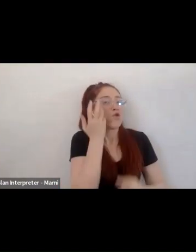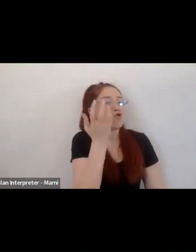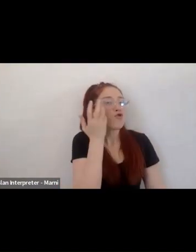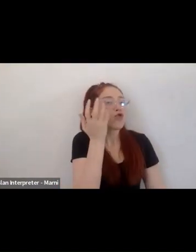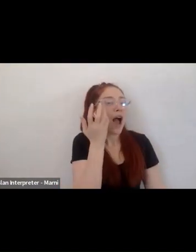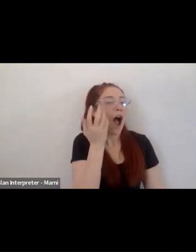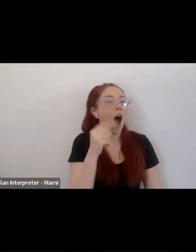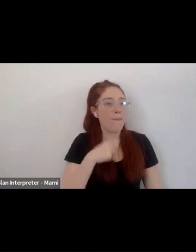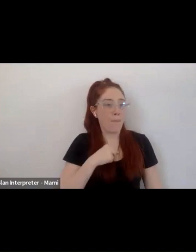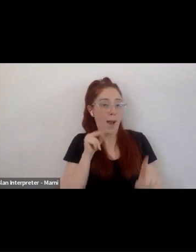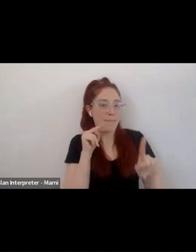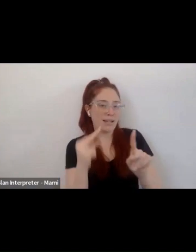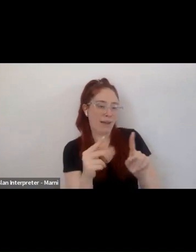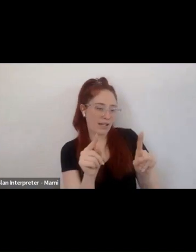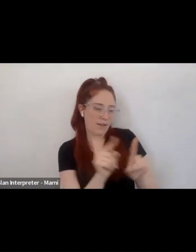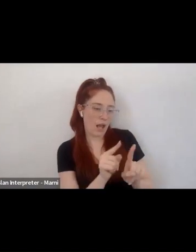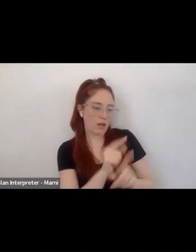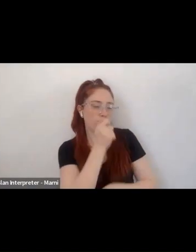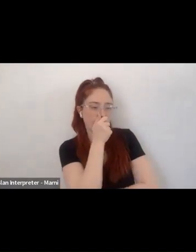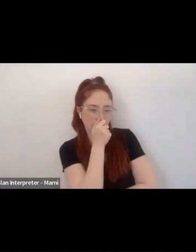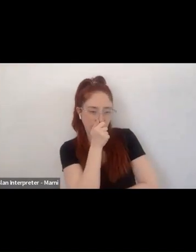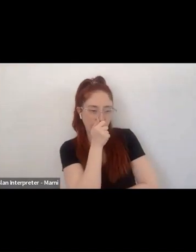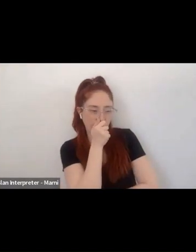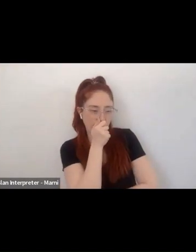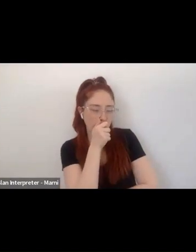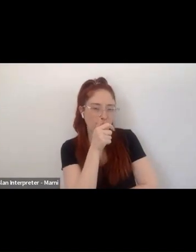thinking about all right, I might identify as some some